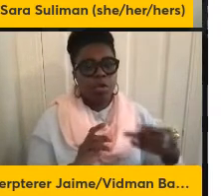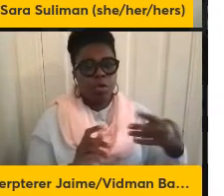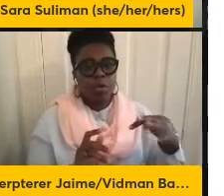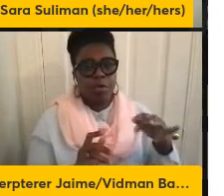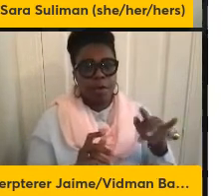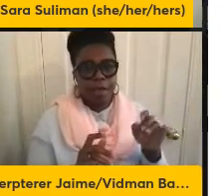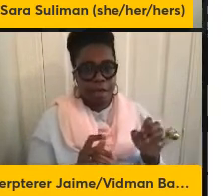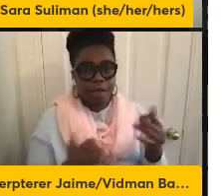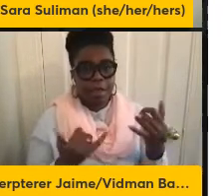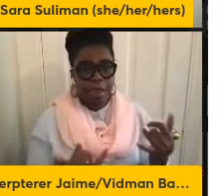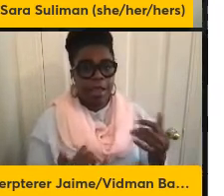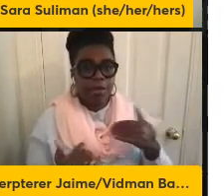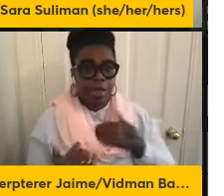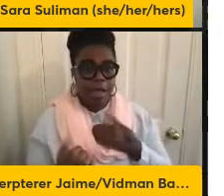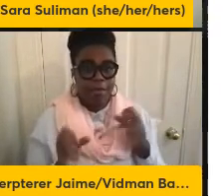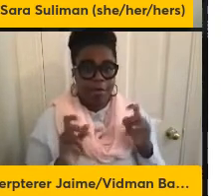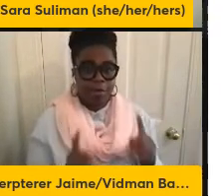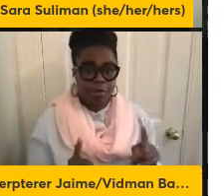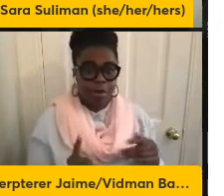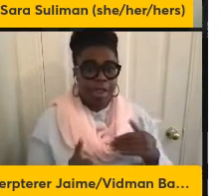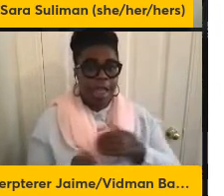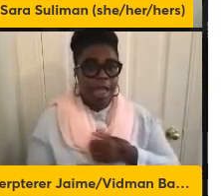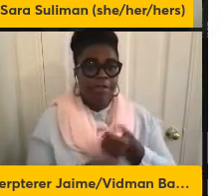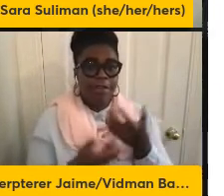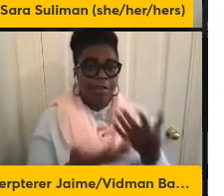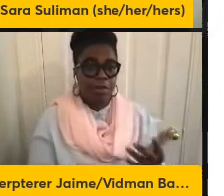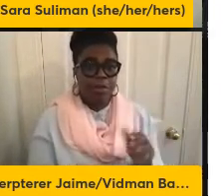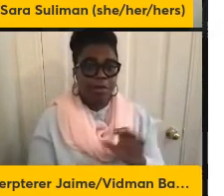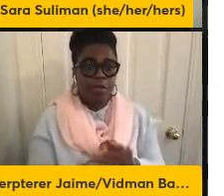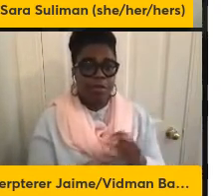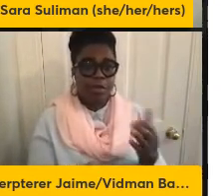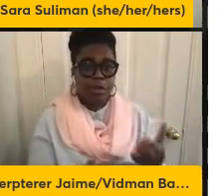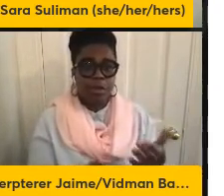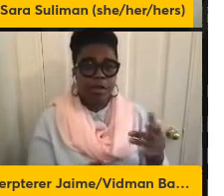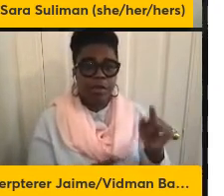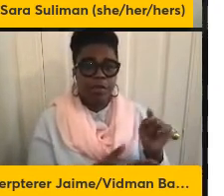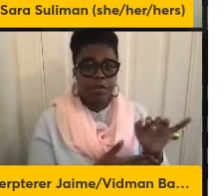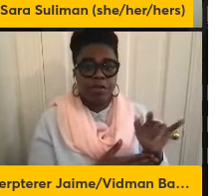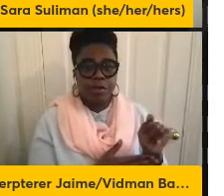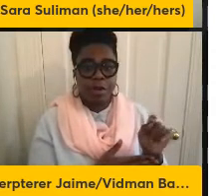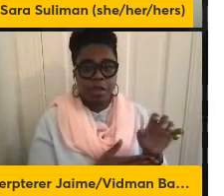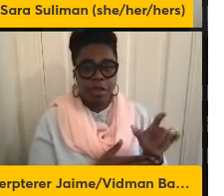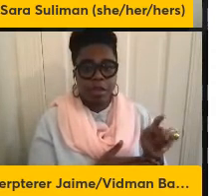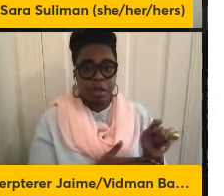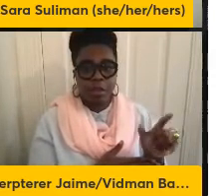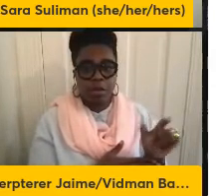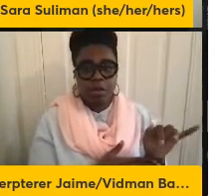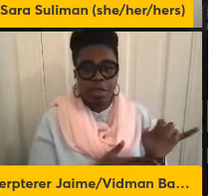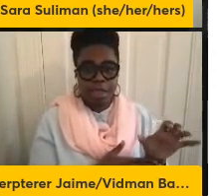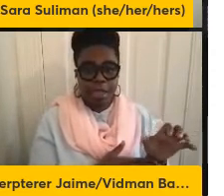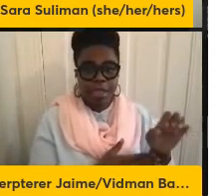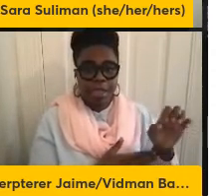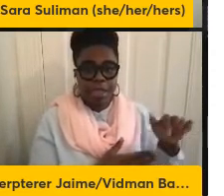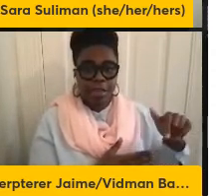opportunity to conduct an expression quantitative trait loci study. So the idea of AQ TLS is that you run these linear